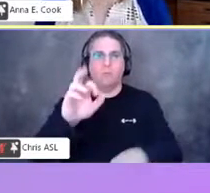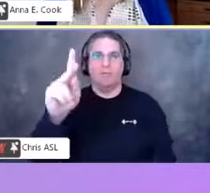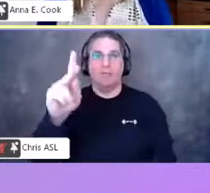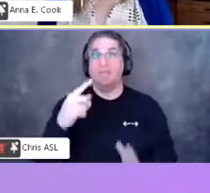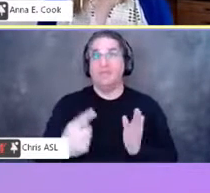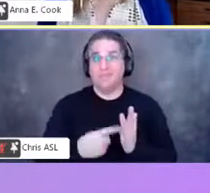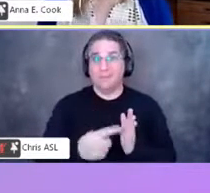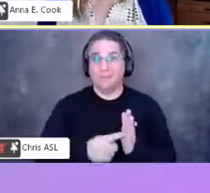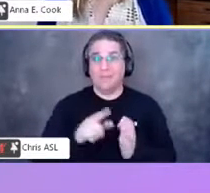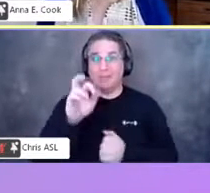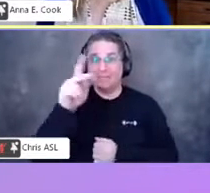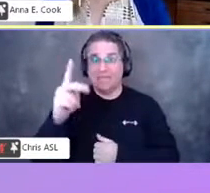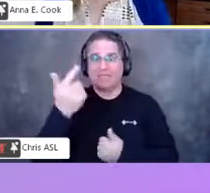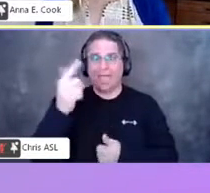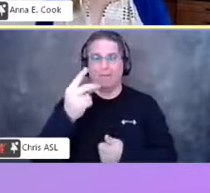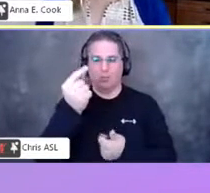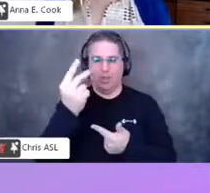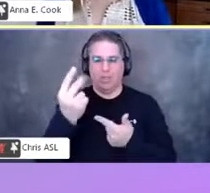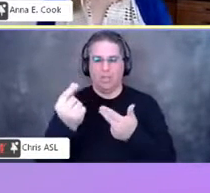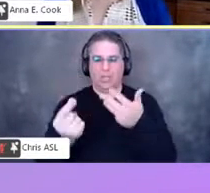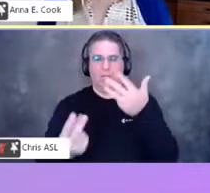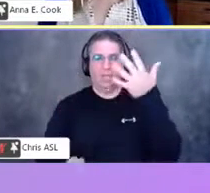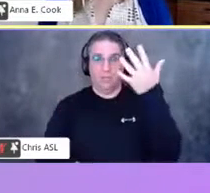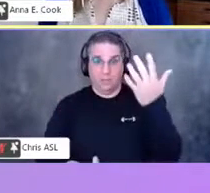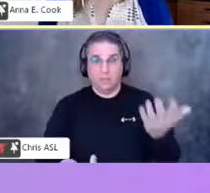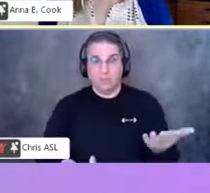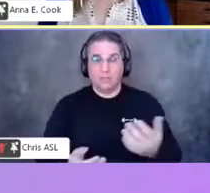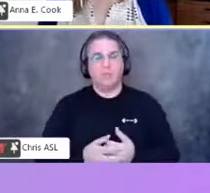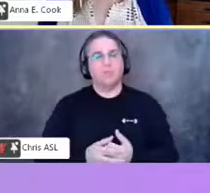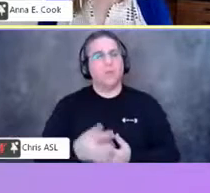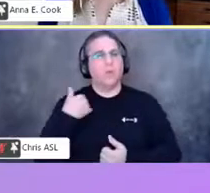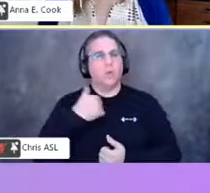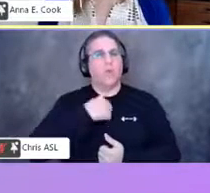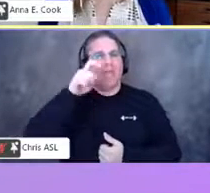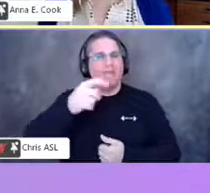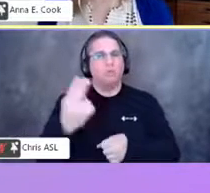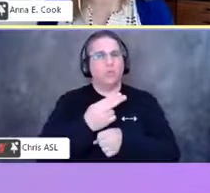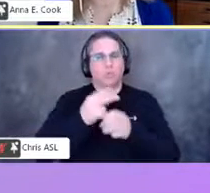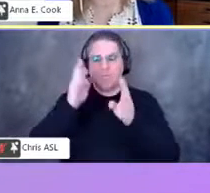we rely on some level of attention management to make decisions about what comes next